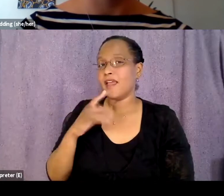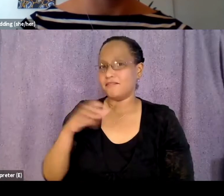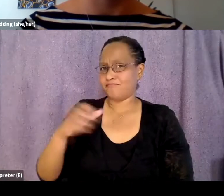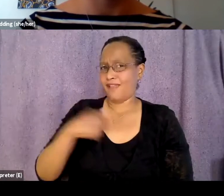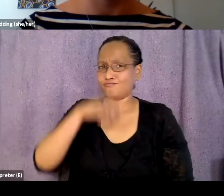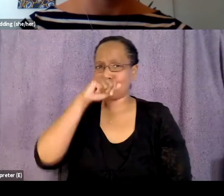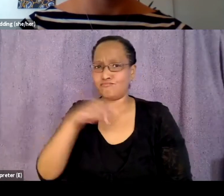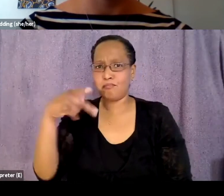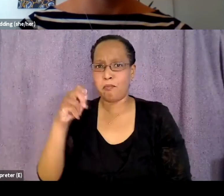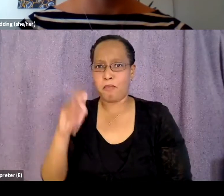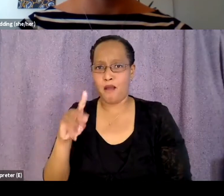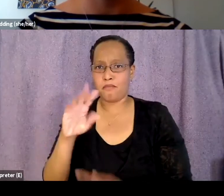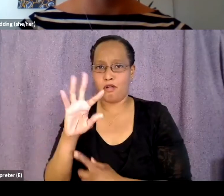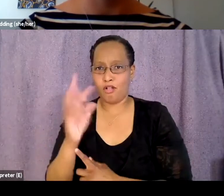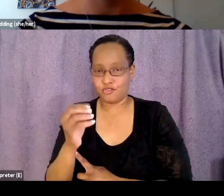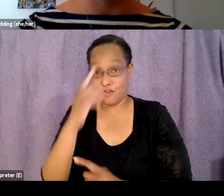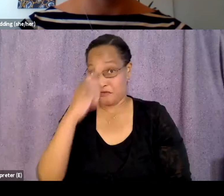going to have a pop culture reference ready to go.